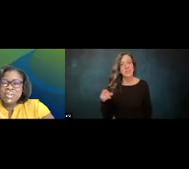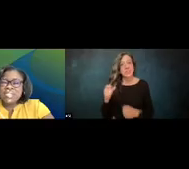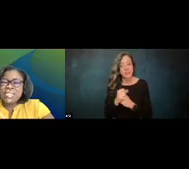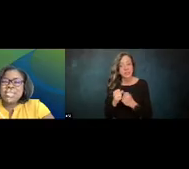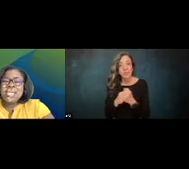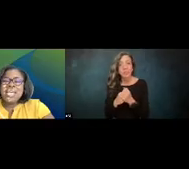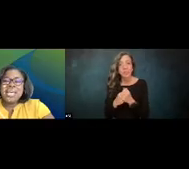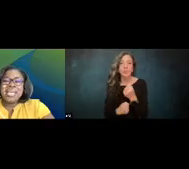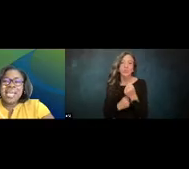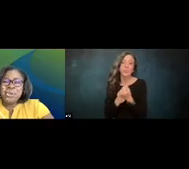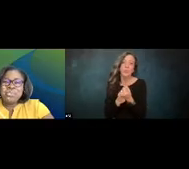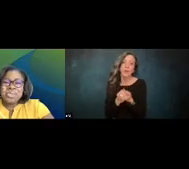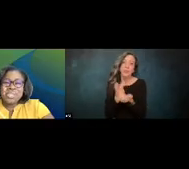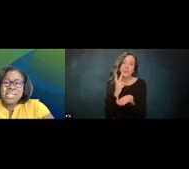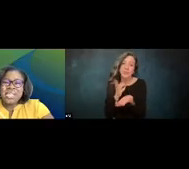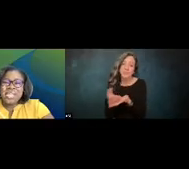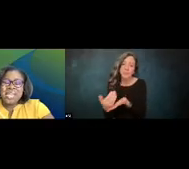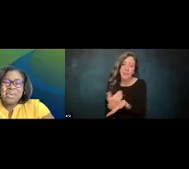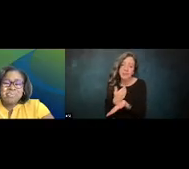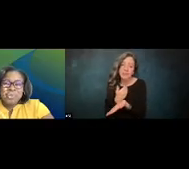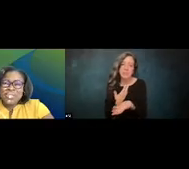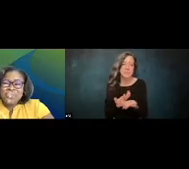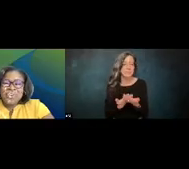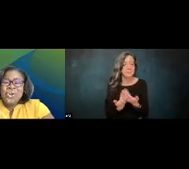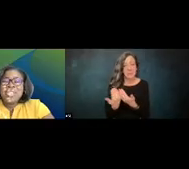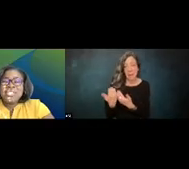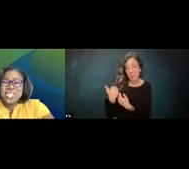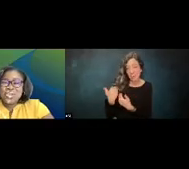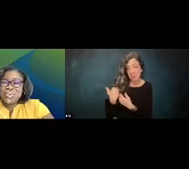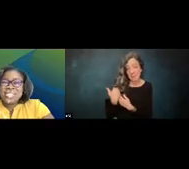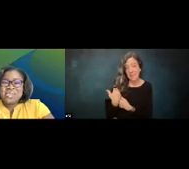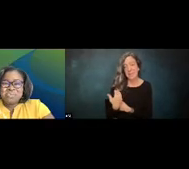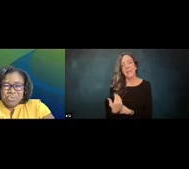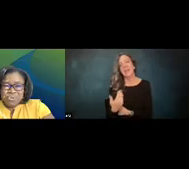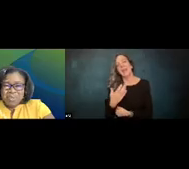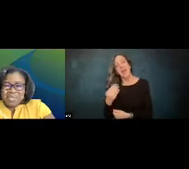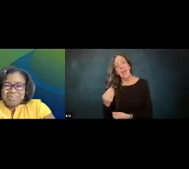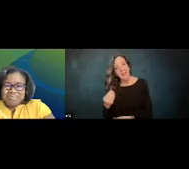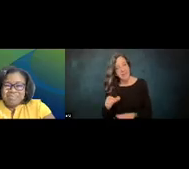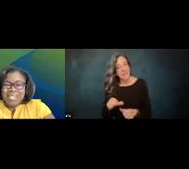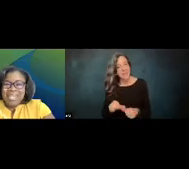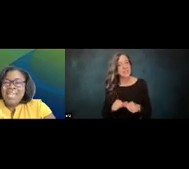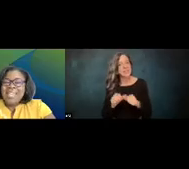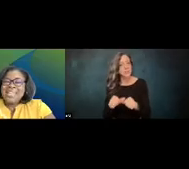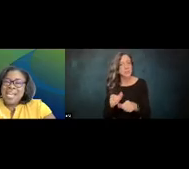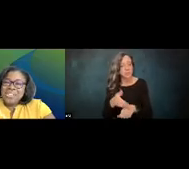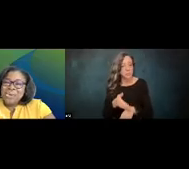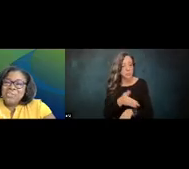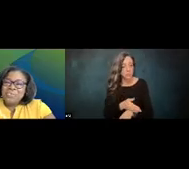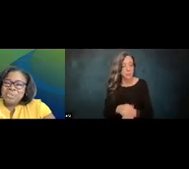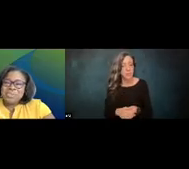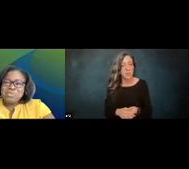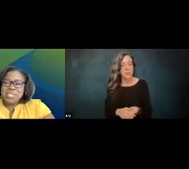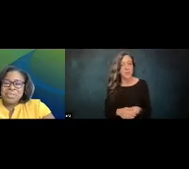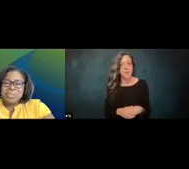transparency, accountability, and most of all, continuous improvement. Now that we've built some